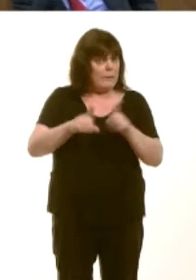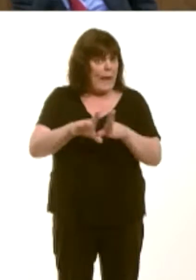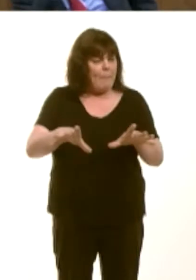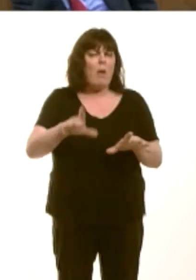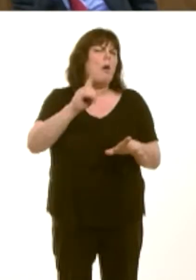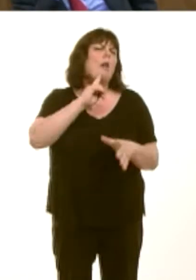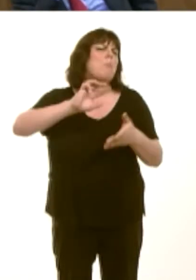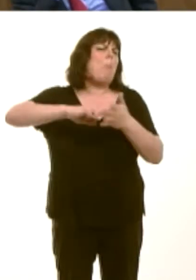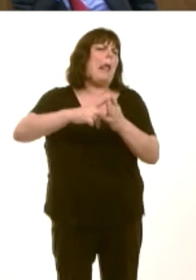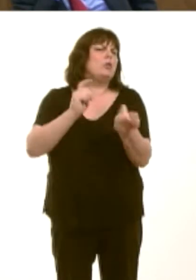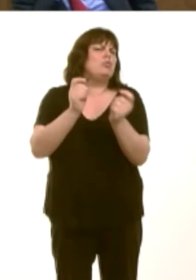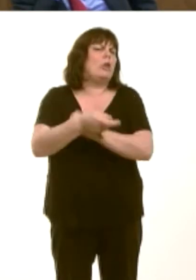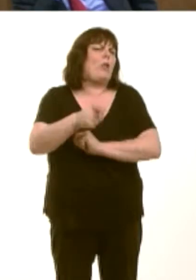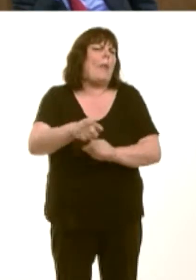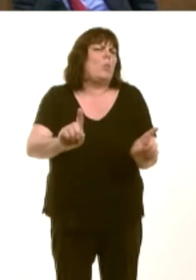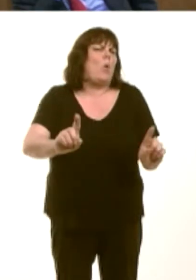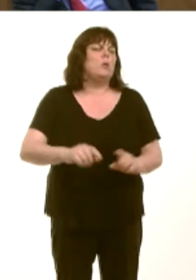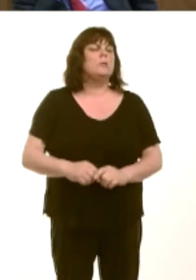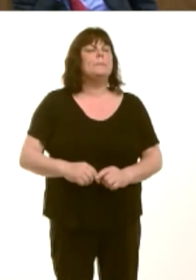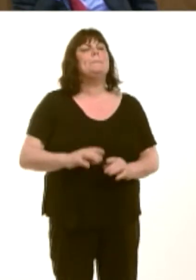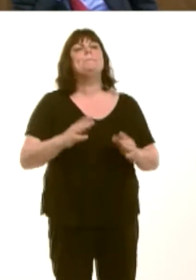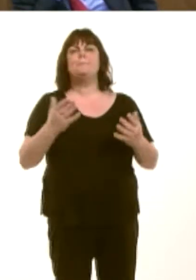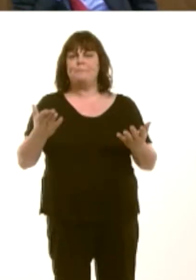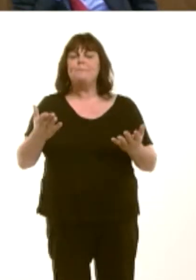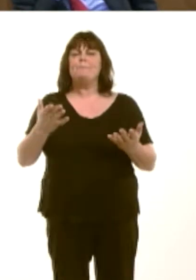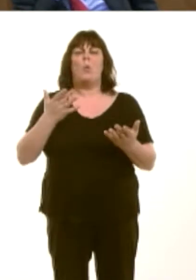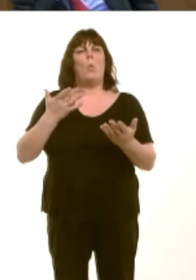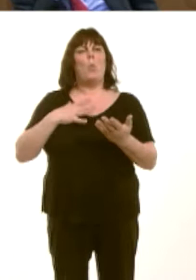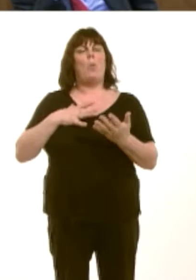Carwyn Jones: Yes, there is an issue in terms of consistency of decision making when it comes to individual patient funding requests.